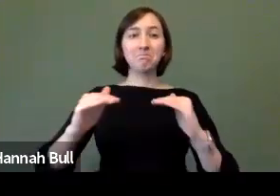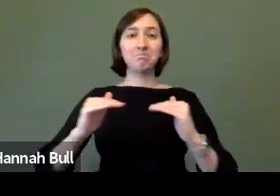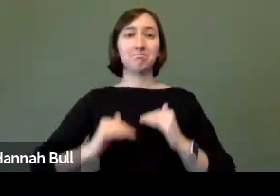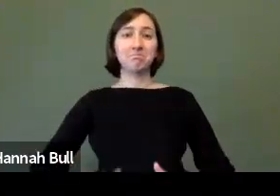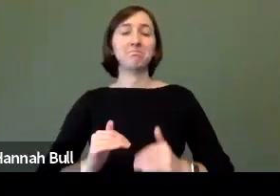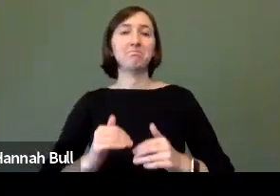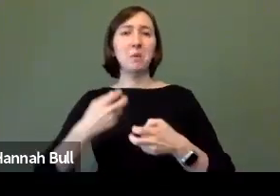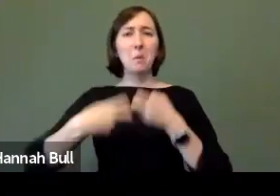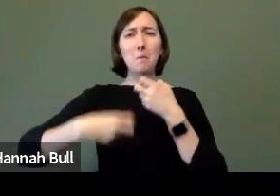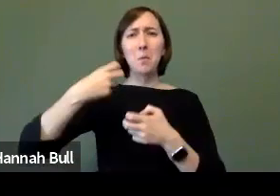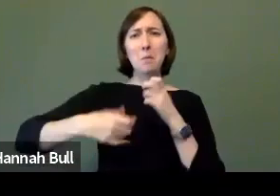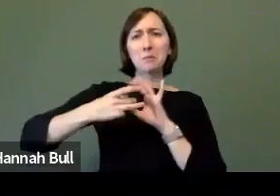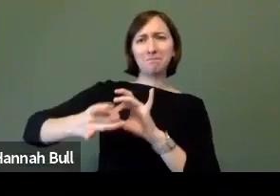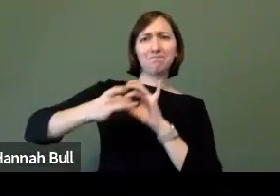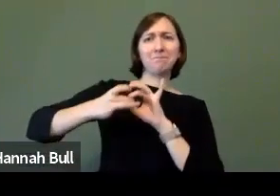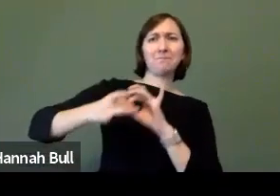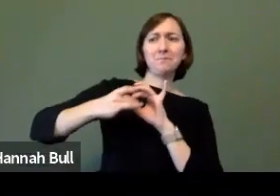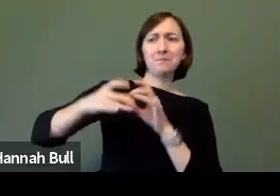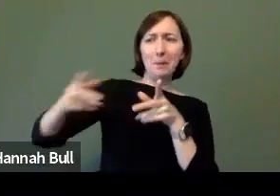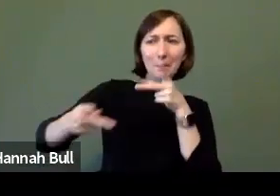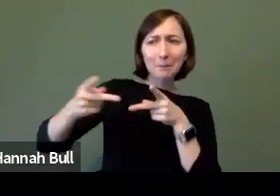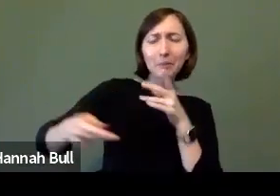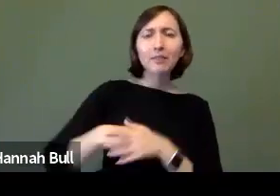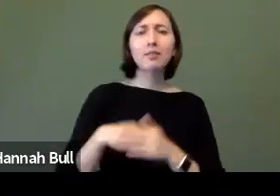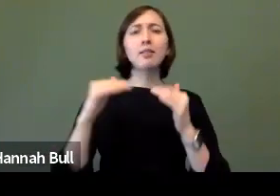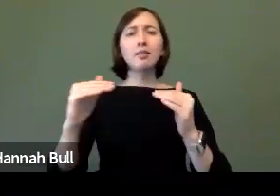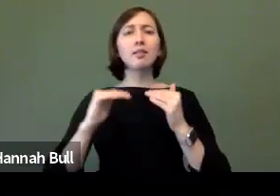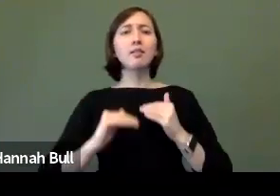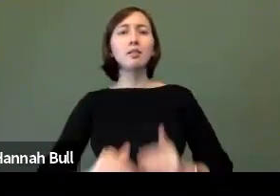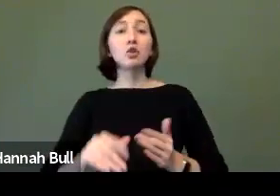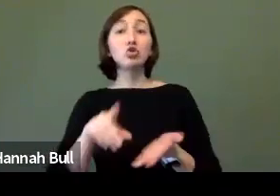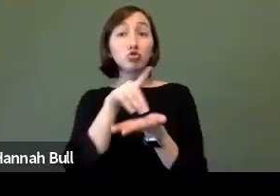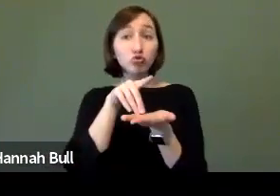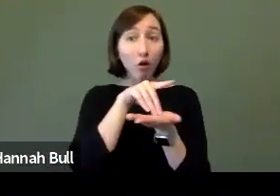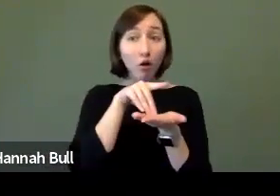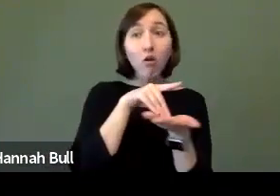Problems with alcohol or drug use. Major changes in eating habits.